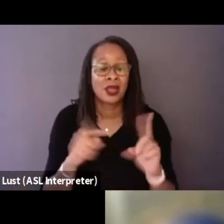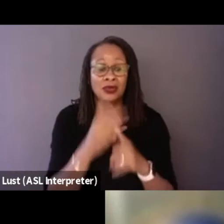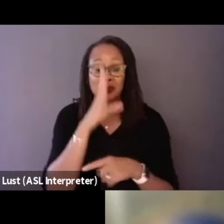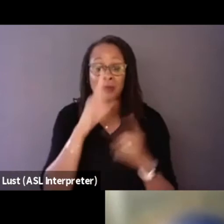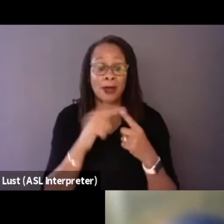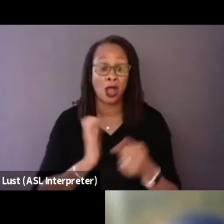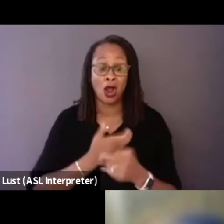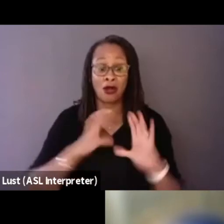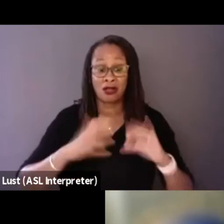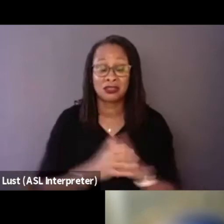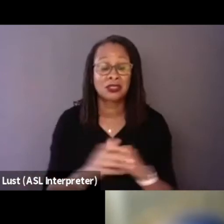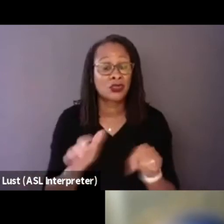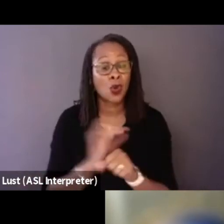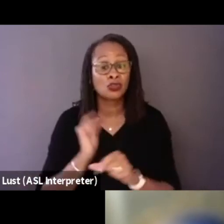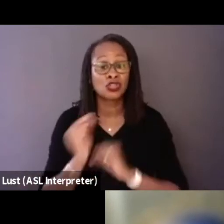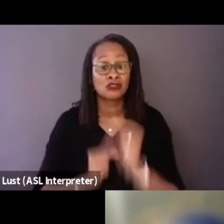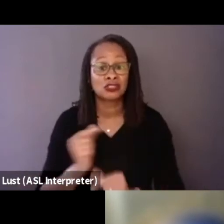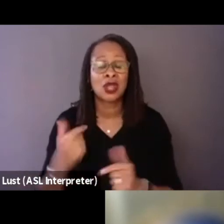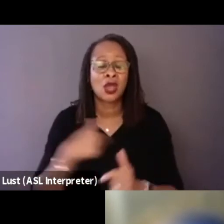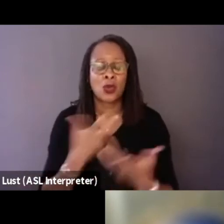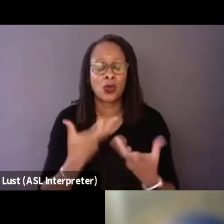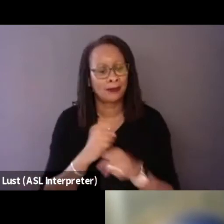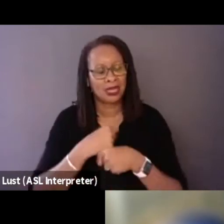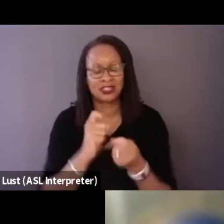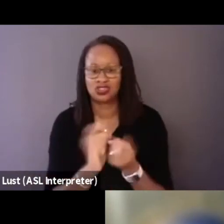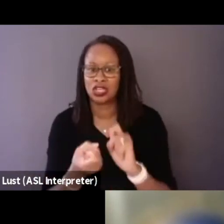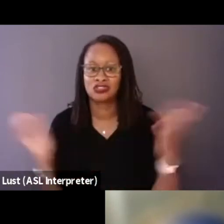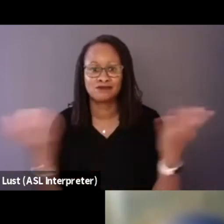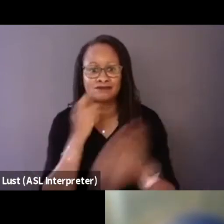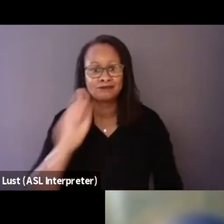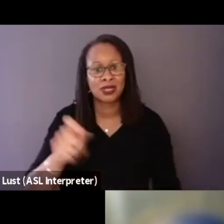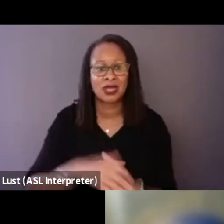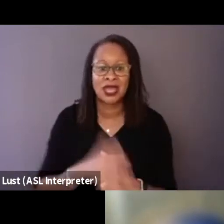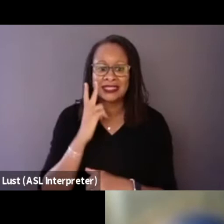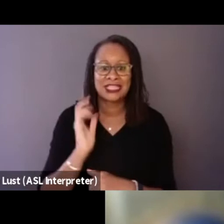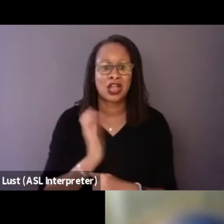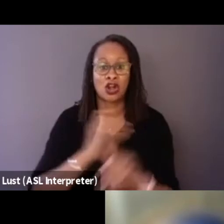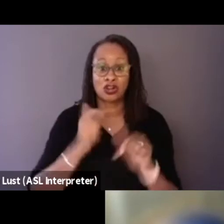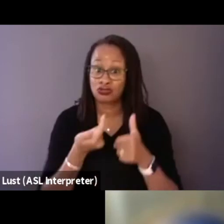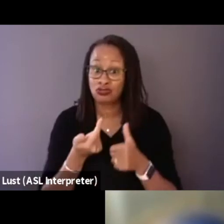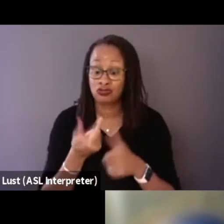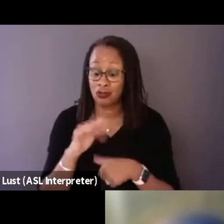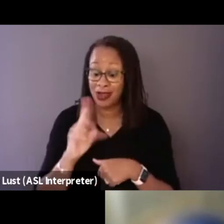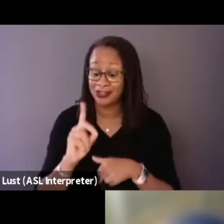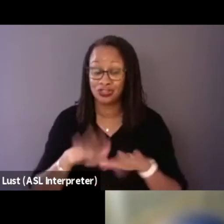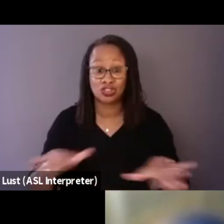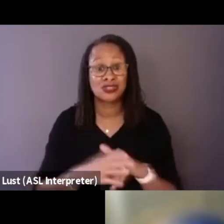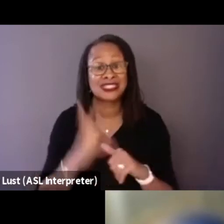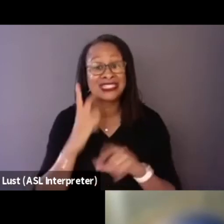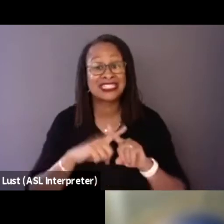or just this whole generation that we just want to make a change. We want to be able to see our grandchildren or be able to see different changes and be more open-minded,